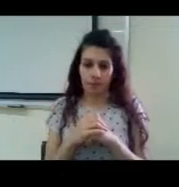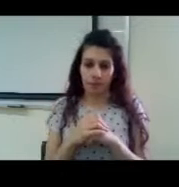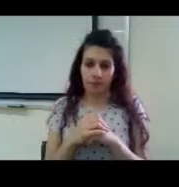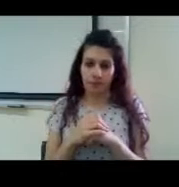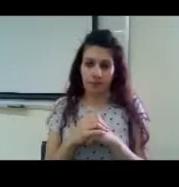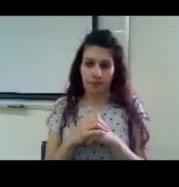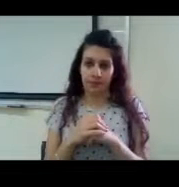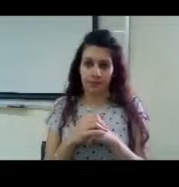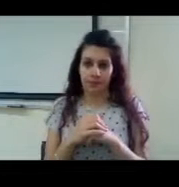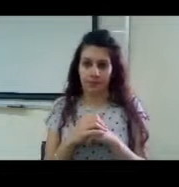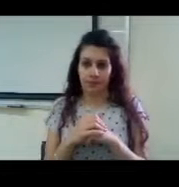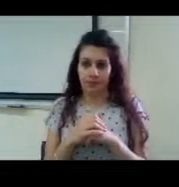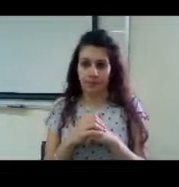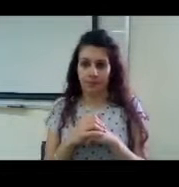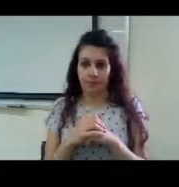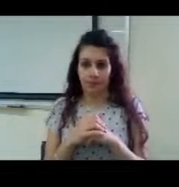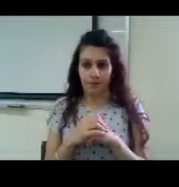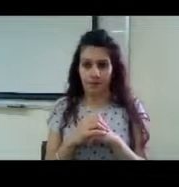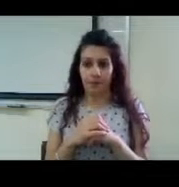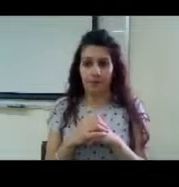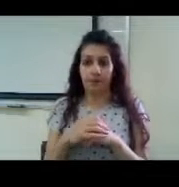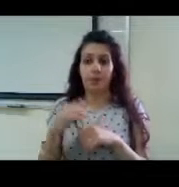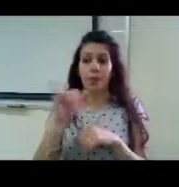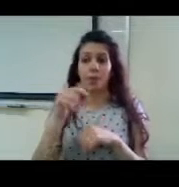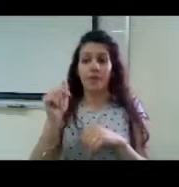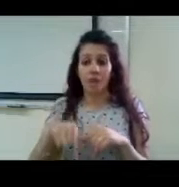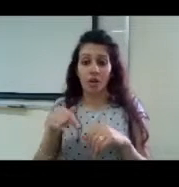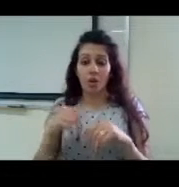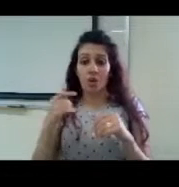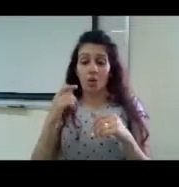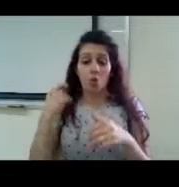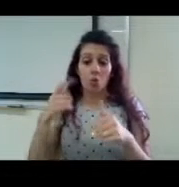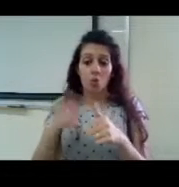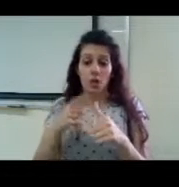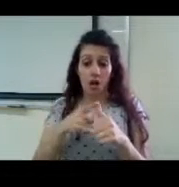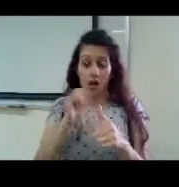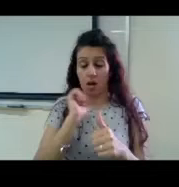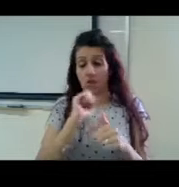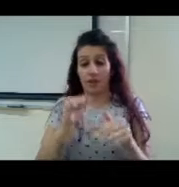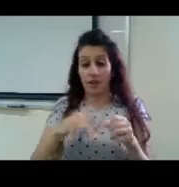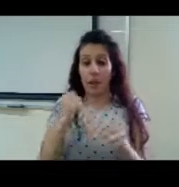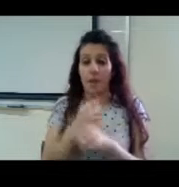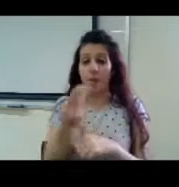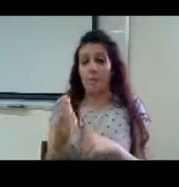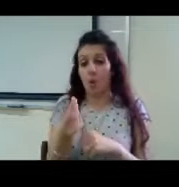grommet and wizard Enid and Elmo are the helmet off era of the town Malmedy